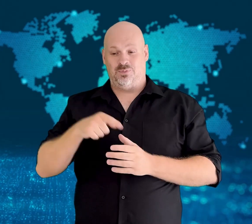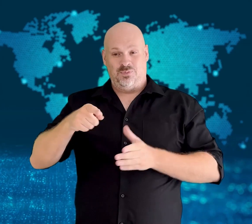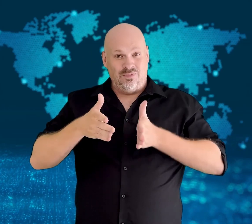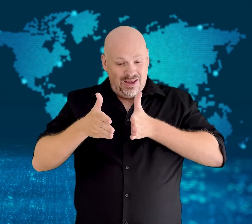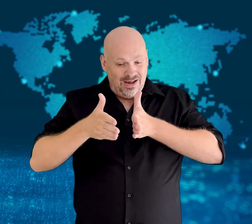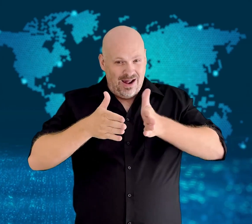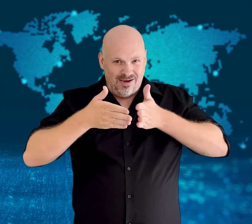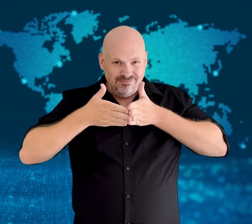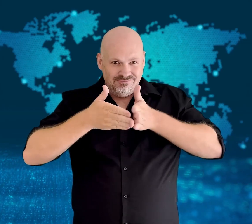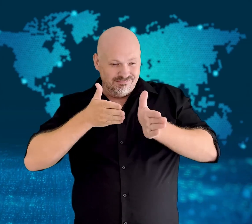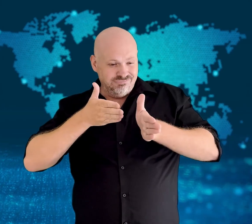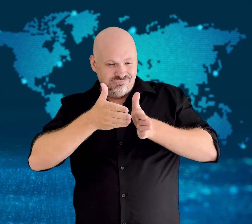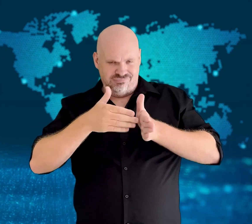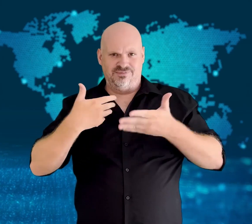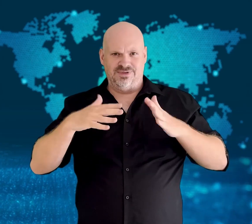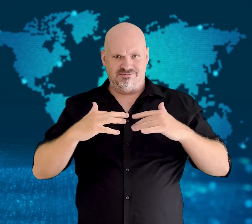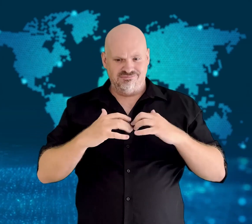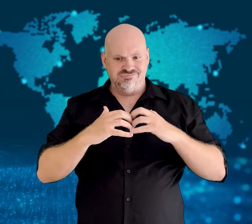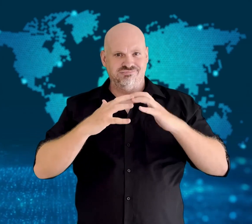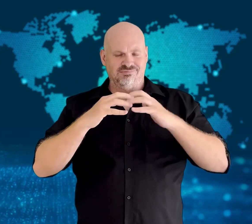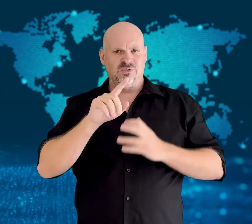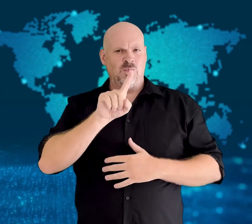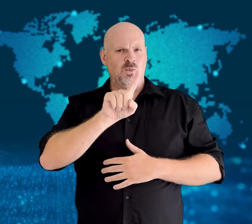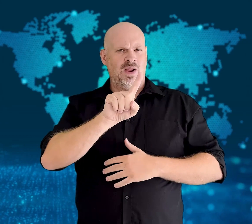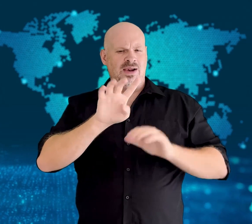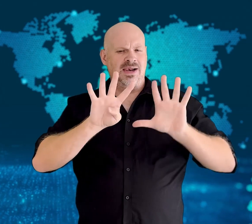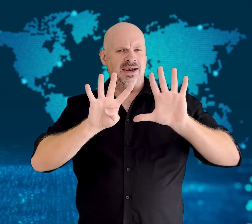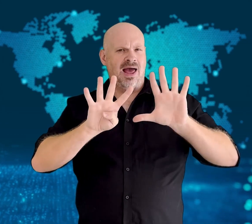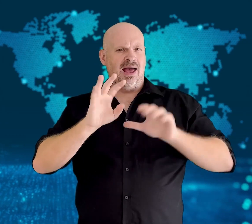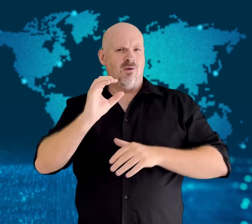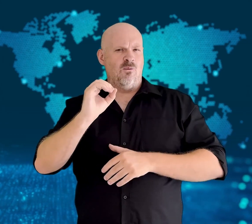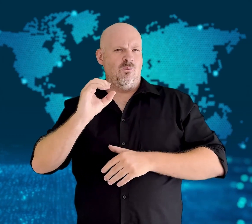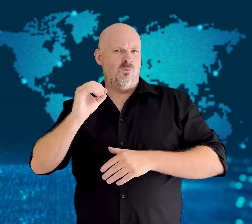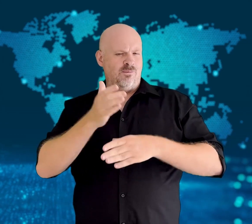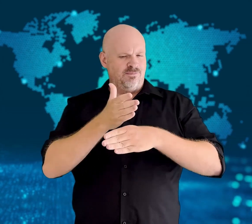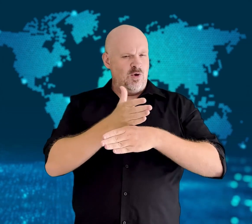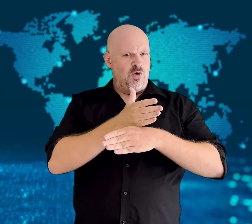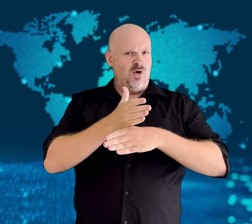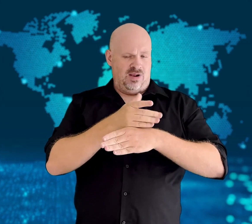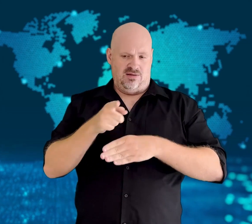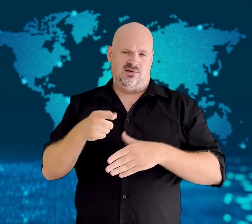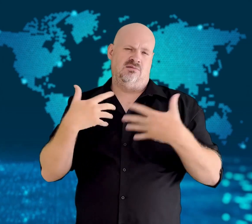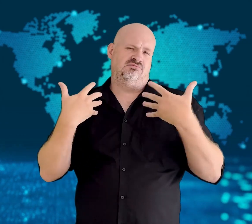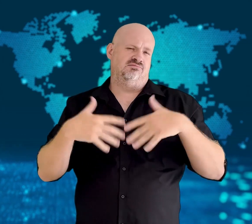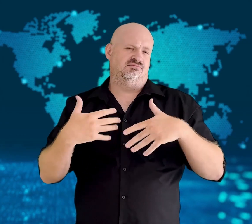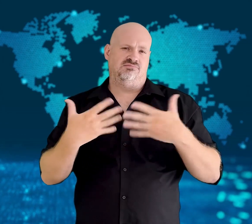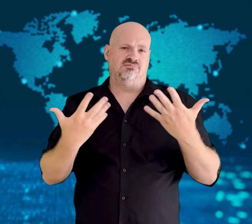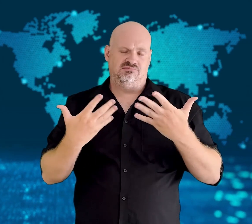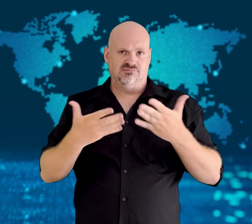Built during early 1900, the Canal is an engineering feat that